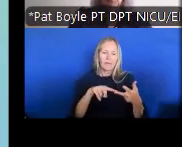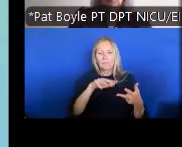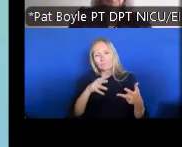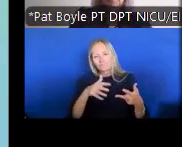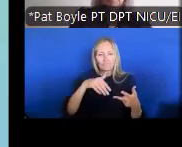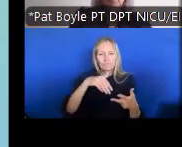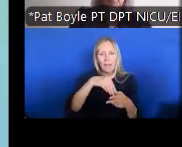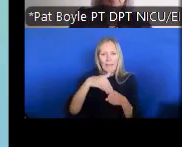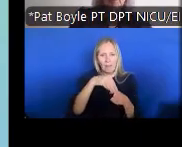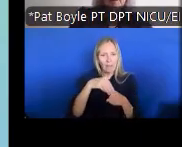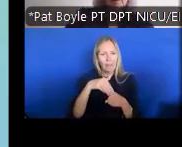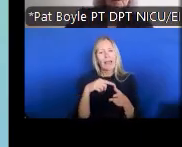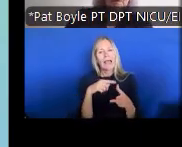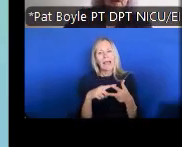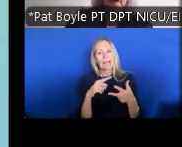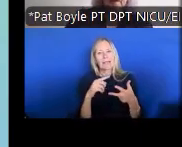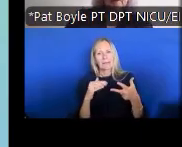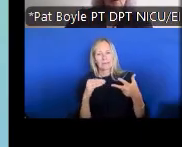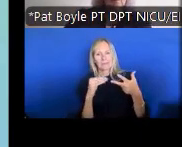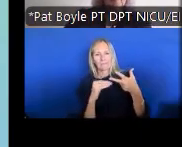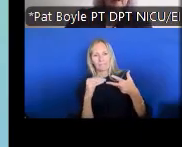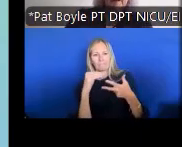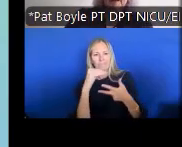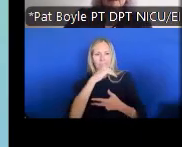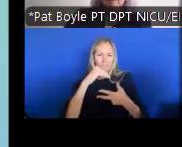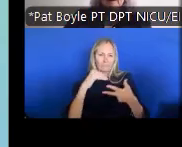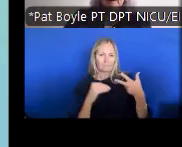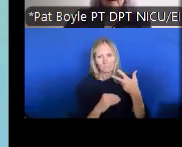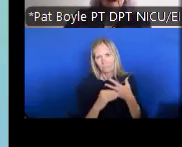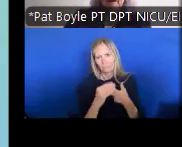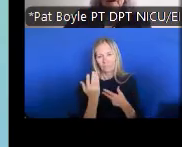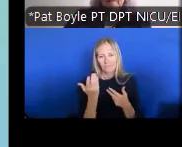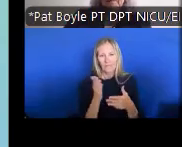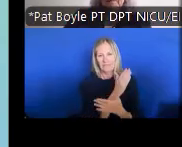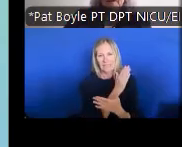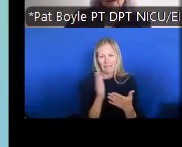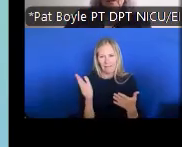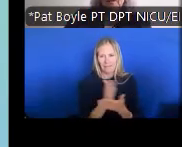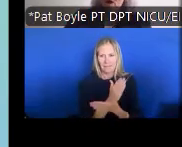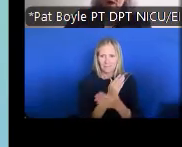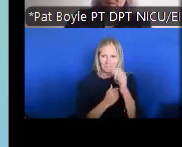little ones that fall on either side of all of it. But the quiet